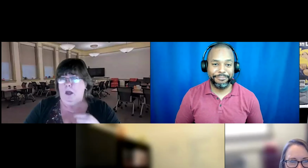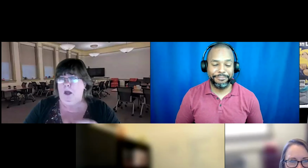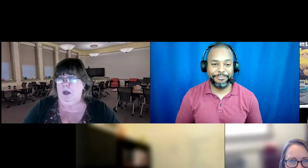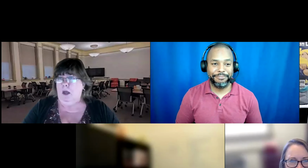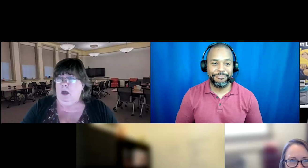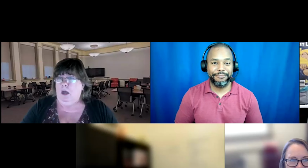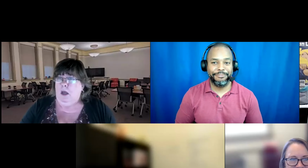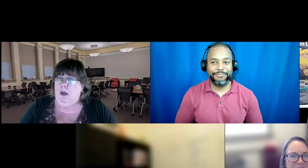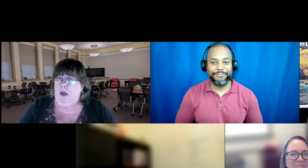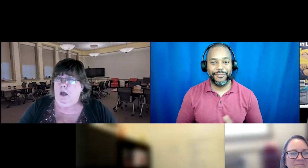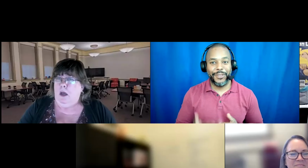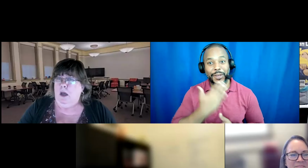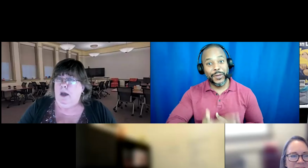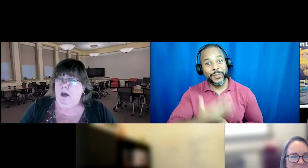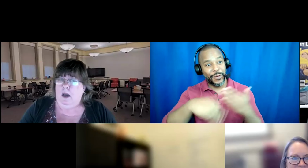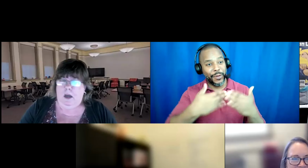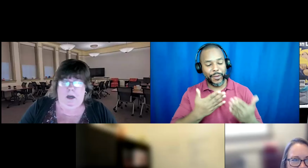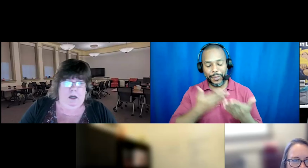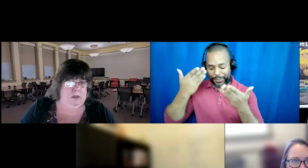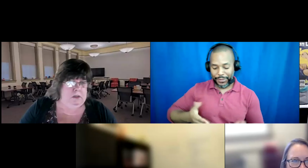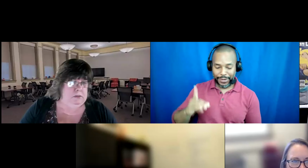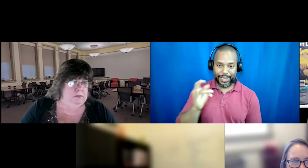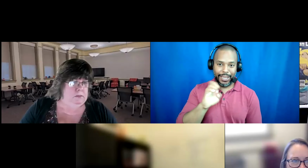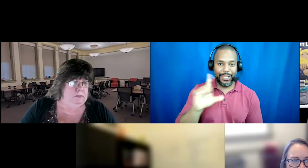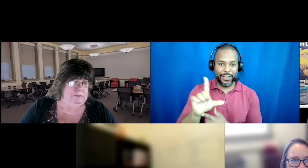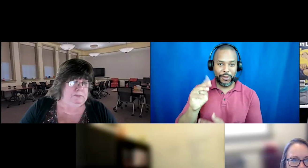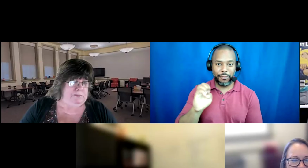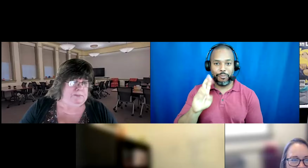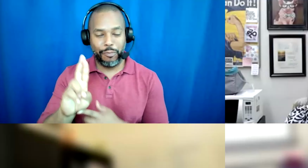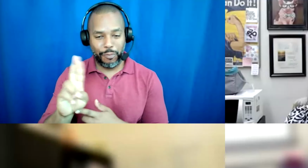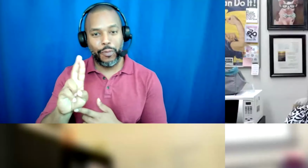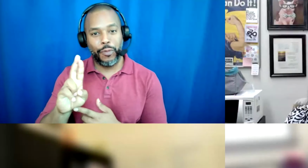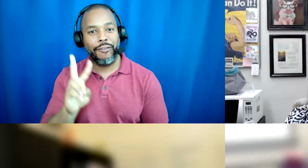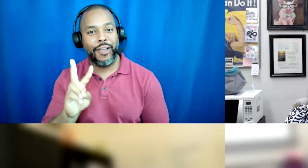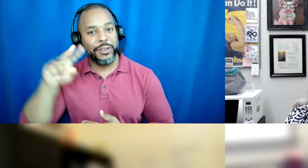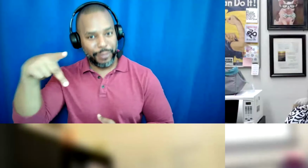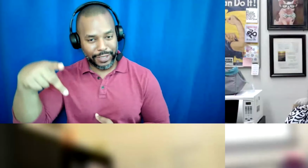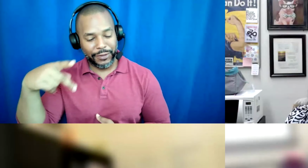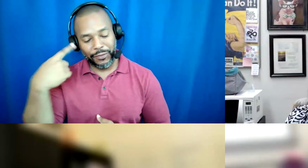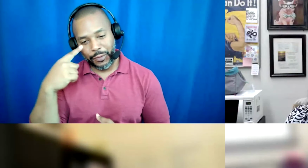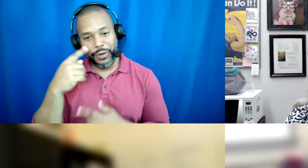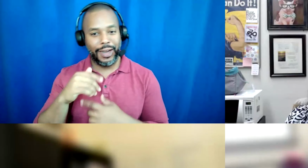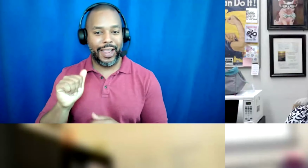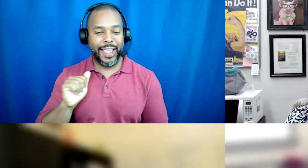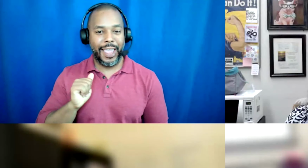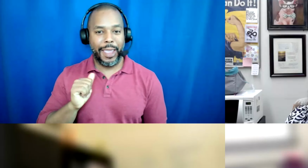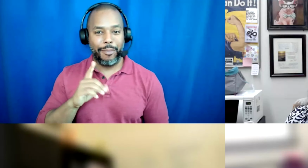Well good morning everyone. I'm Daniel Moore, vice president, administrative services, here at Fresno City College.